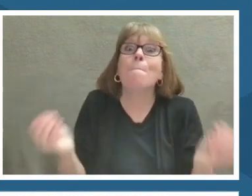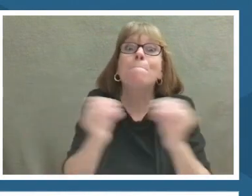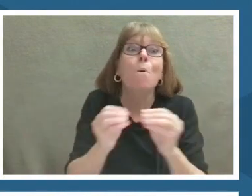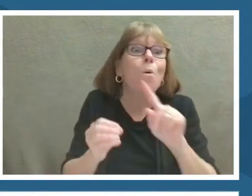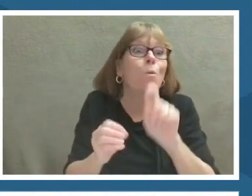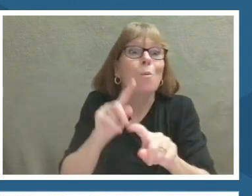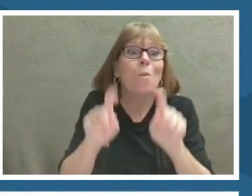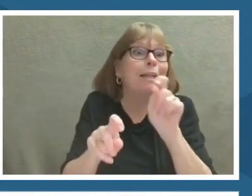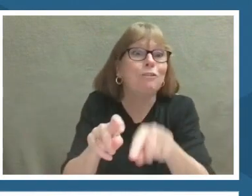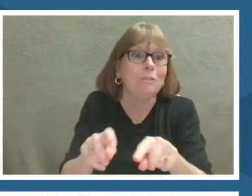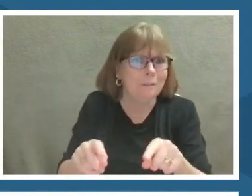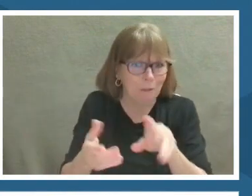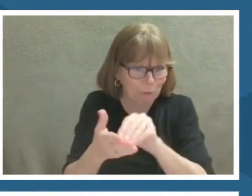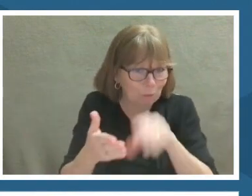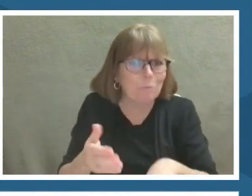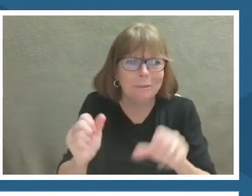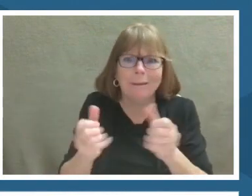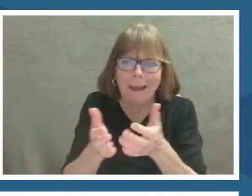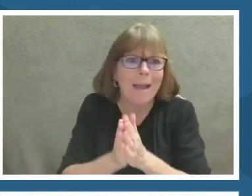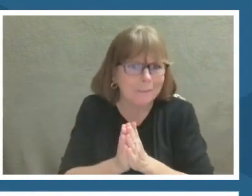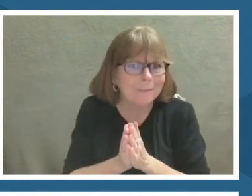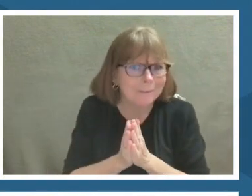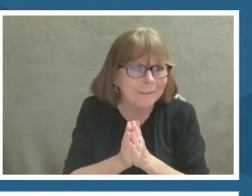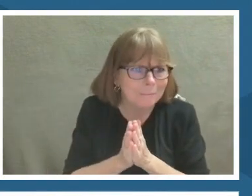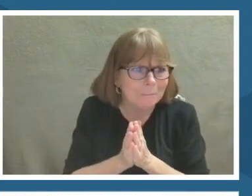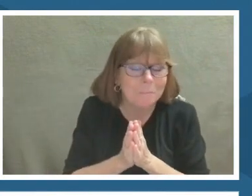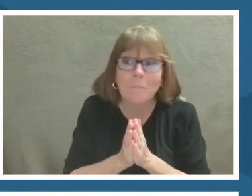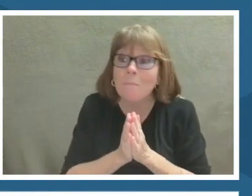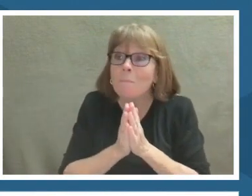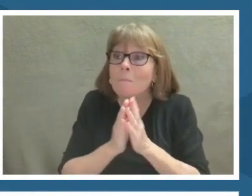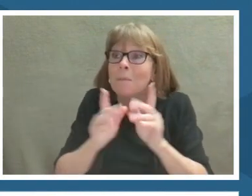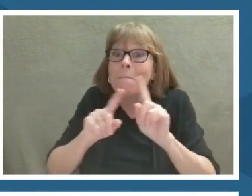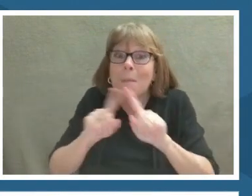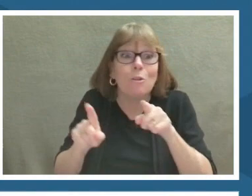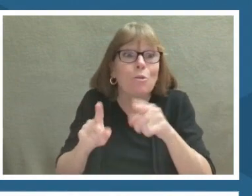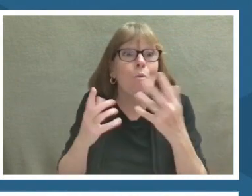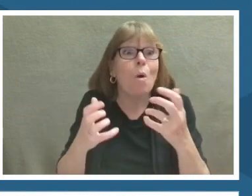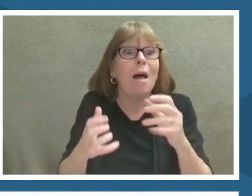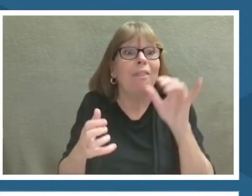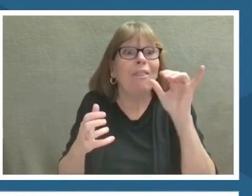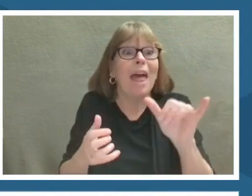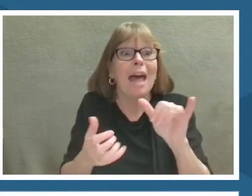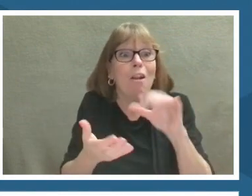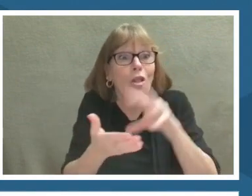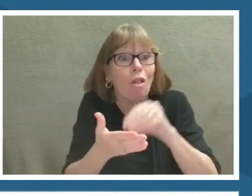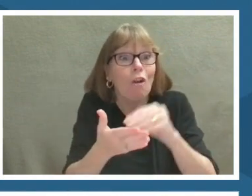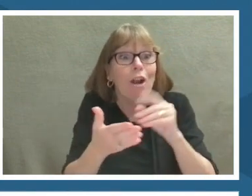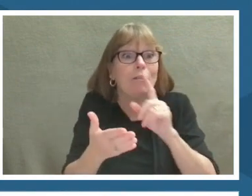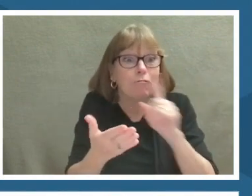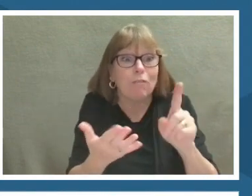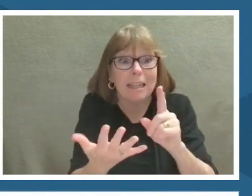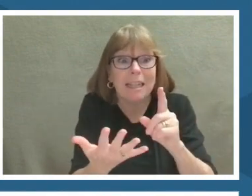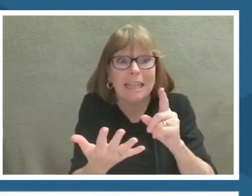this but still to get true transdisciplinary learning going back to